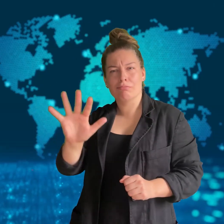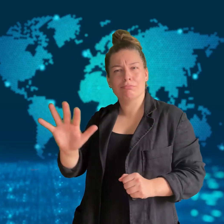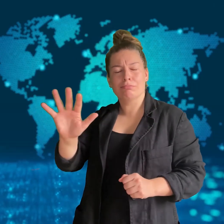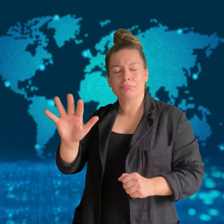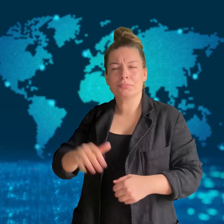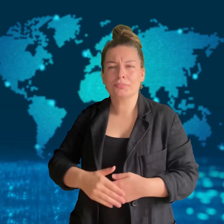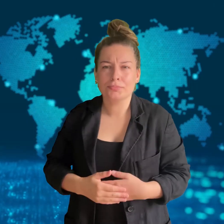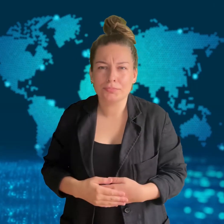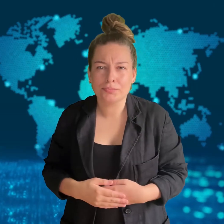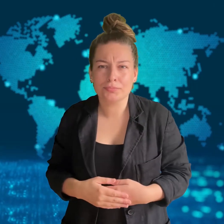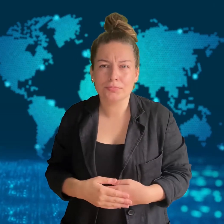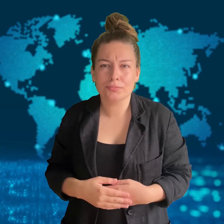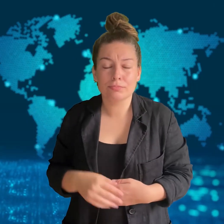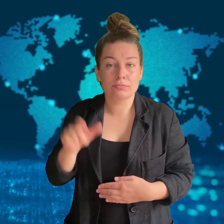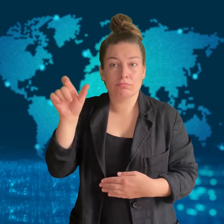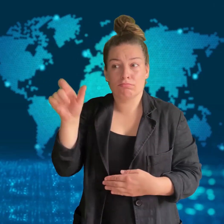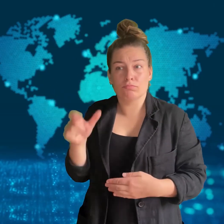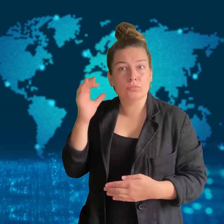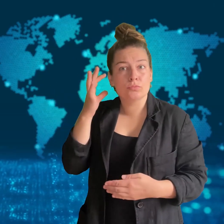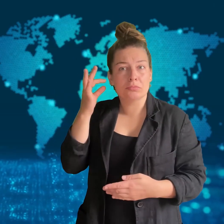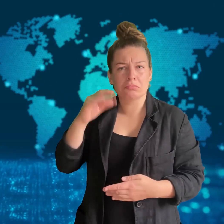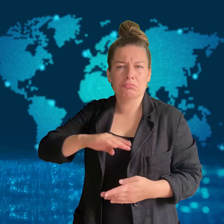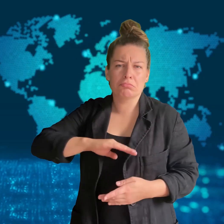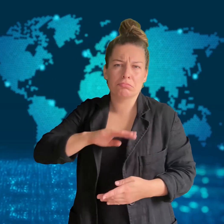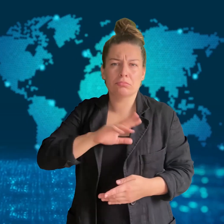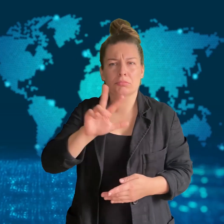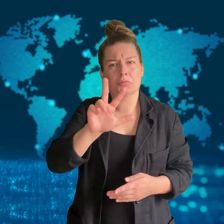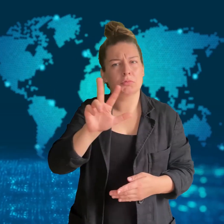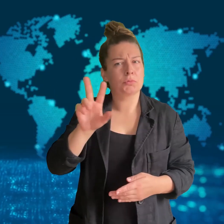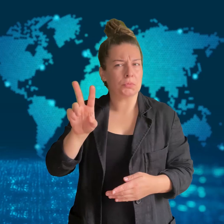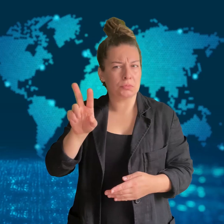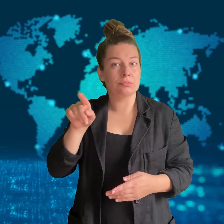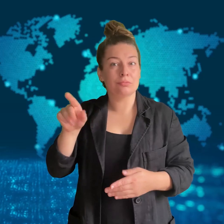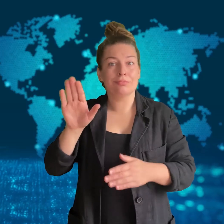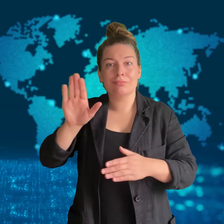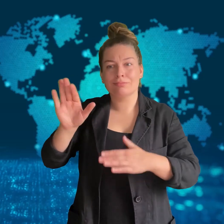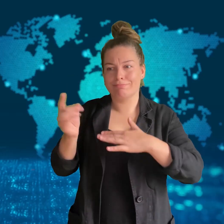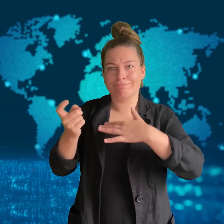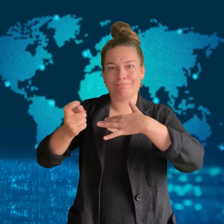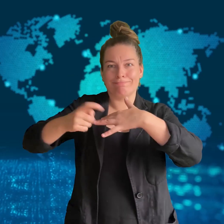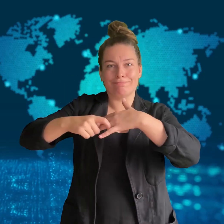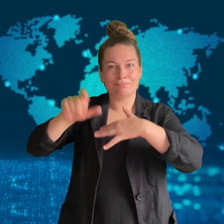That assault occurred in a police station located